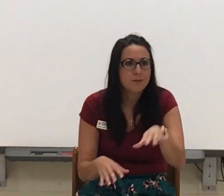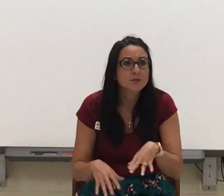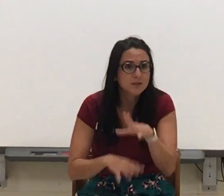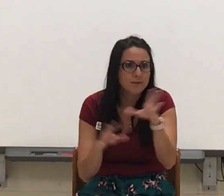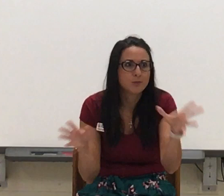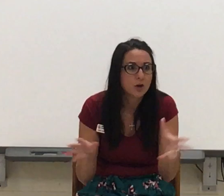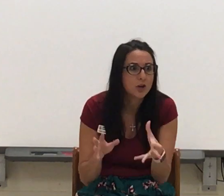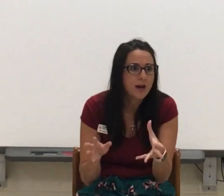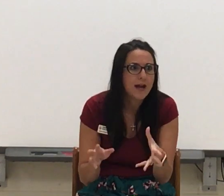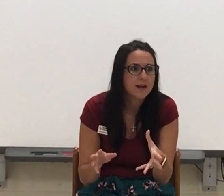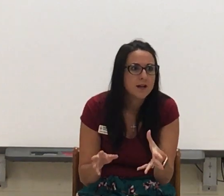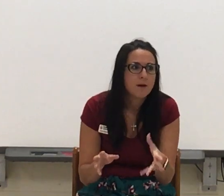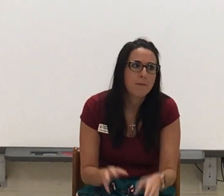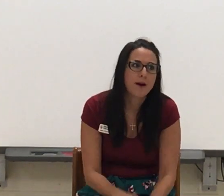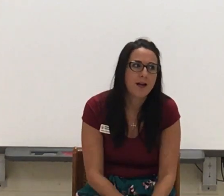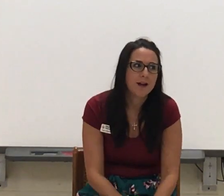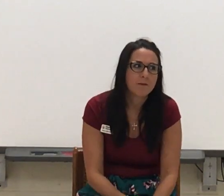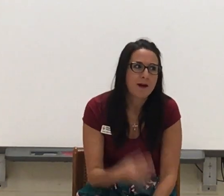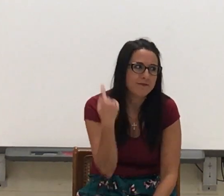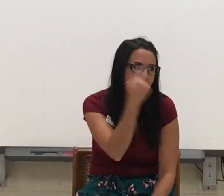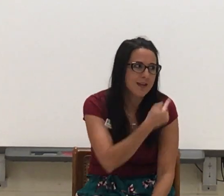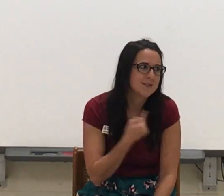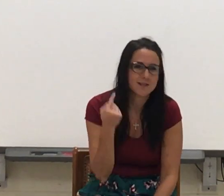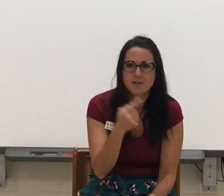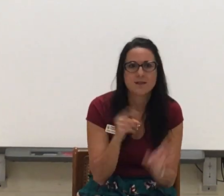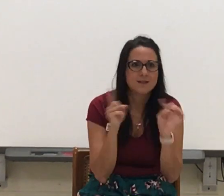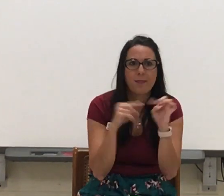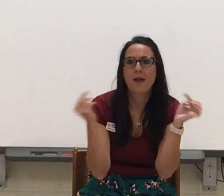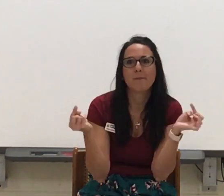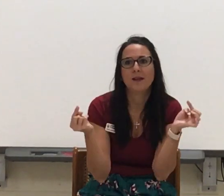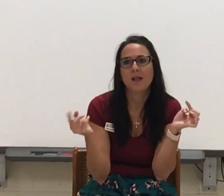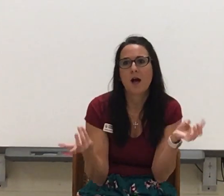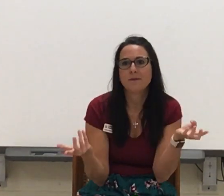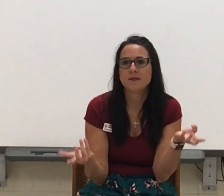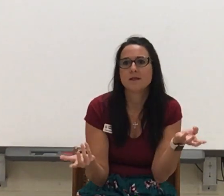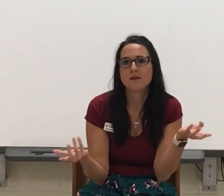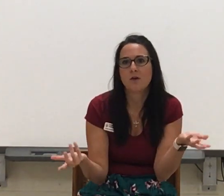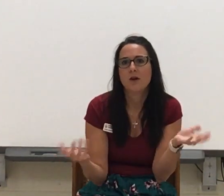but most of them were correct, but my face said something completely opposite